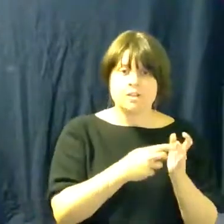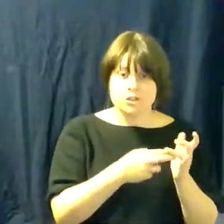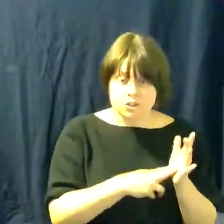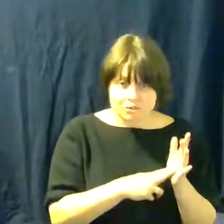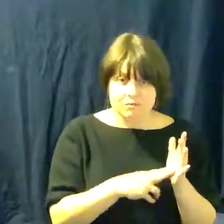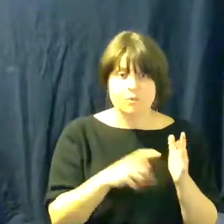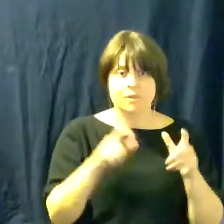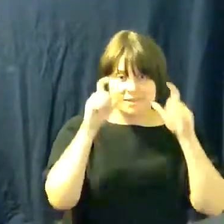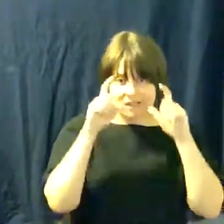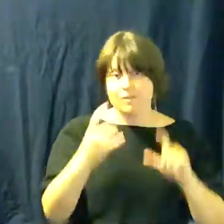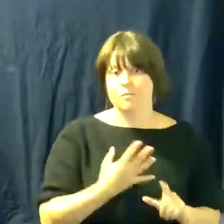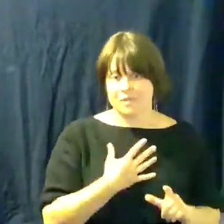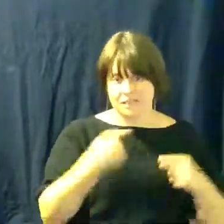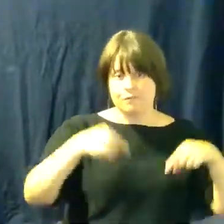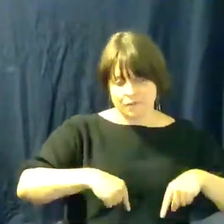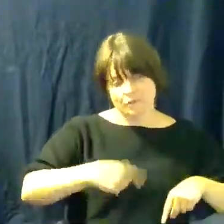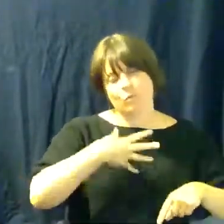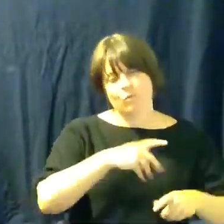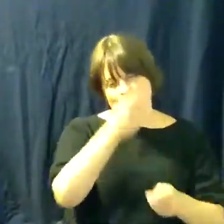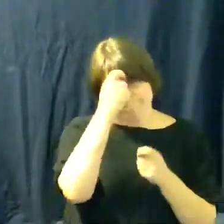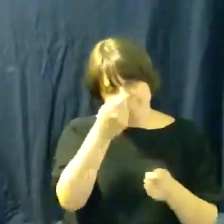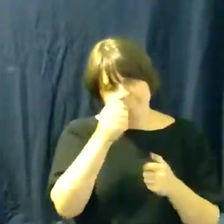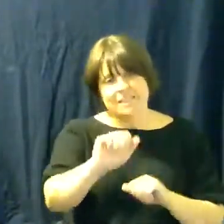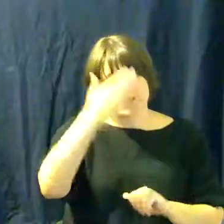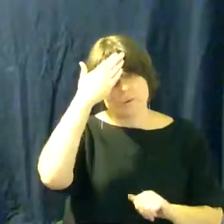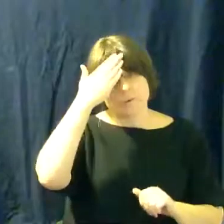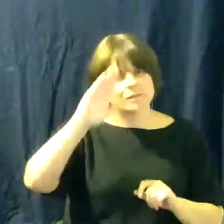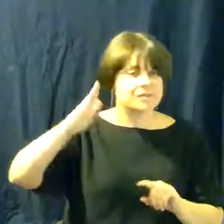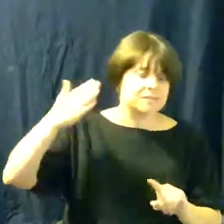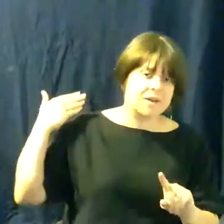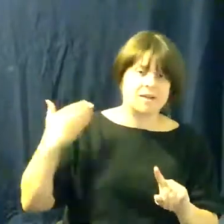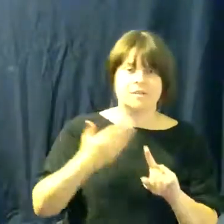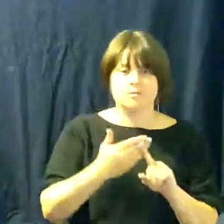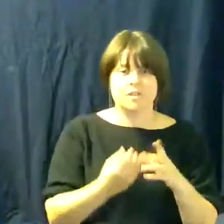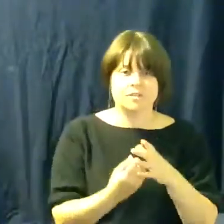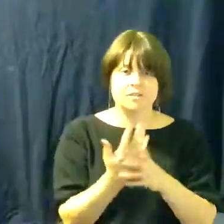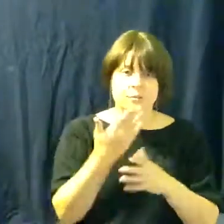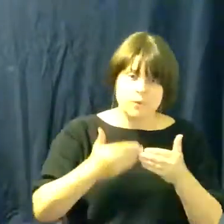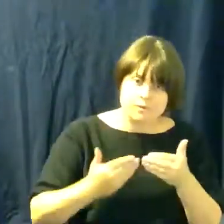owner traditional owners of the